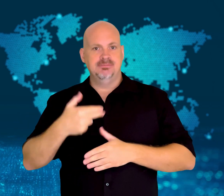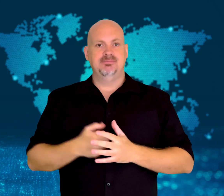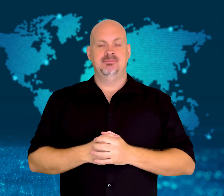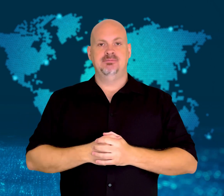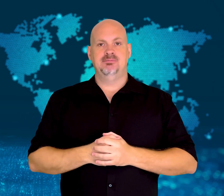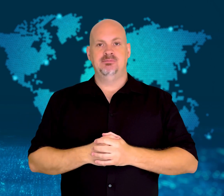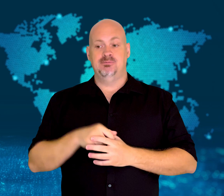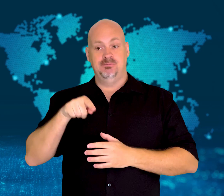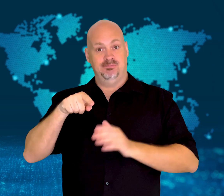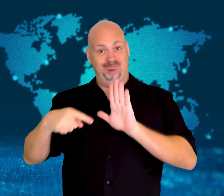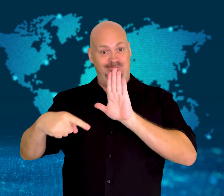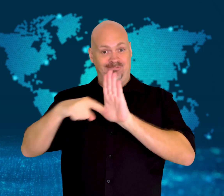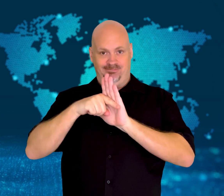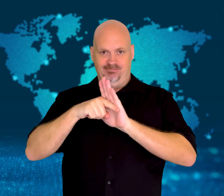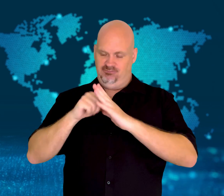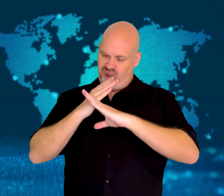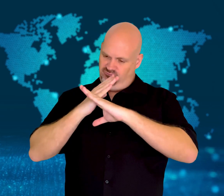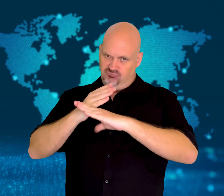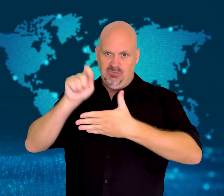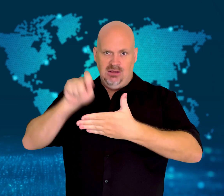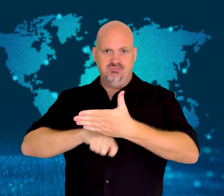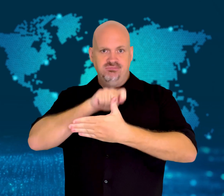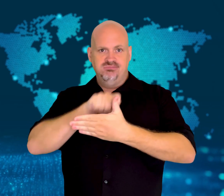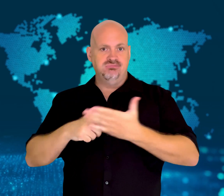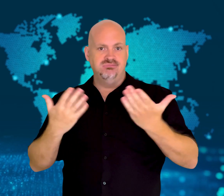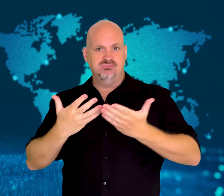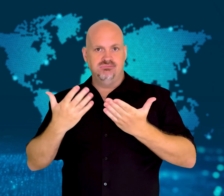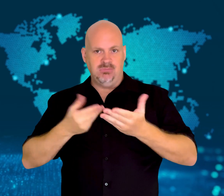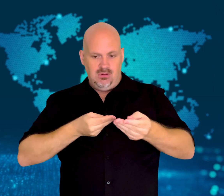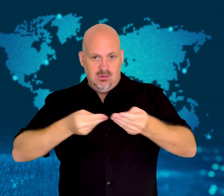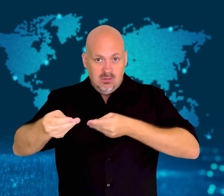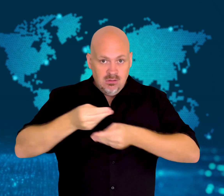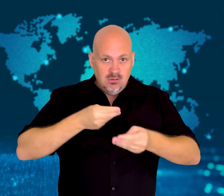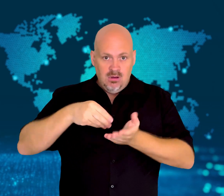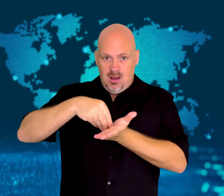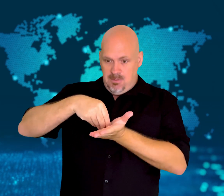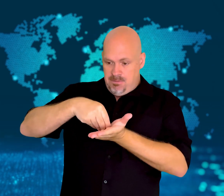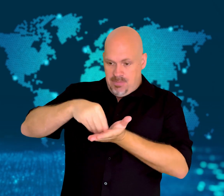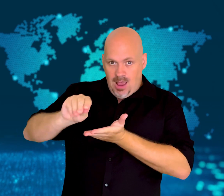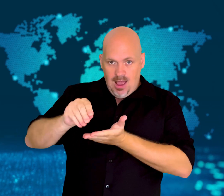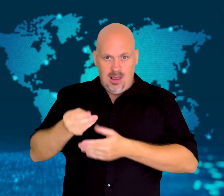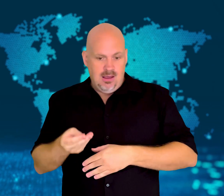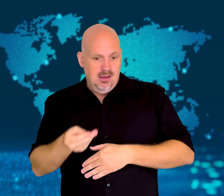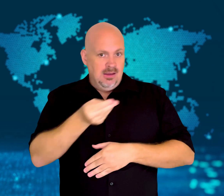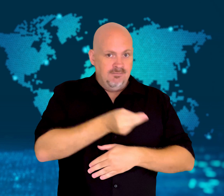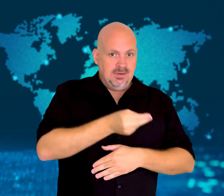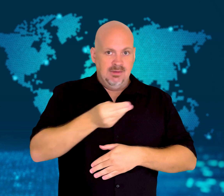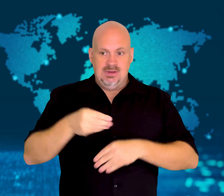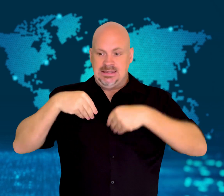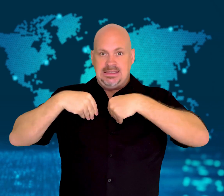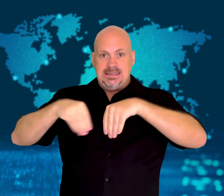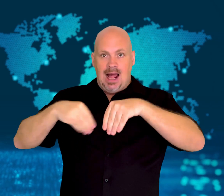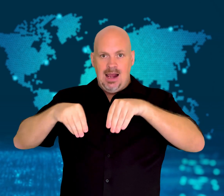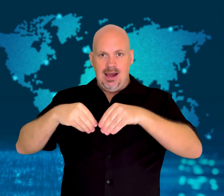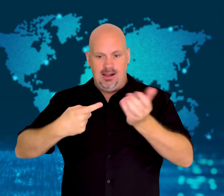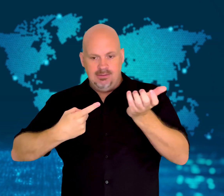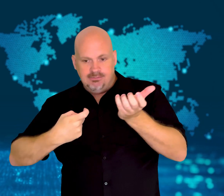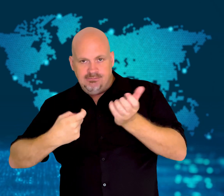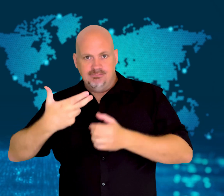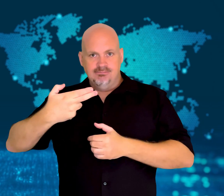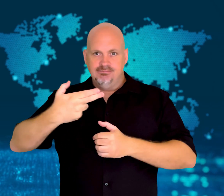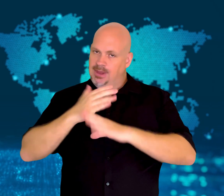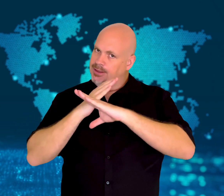The law bans importing, buying, transferring, or selling handguns.